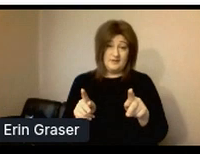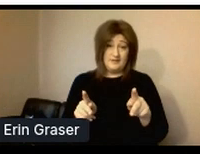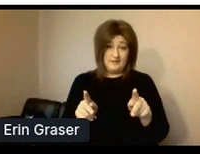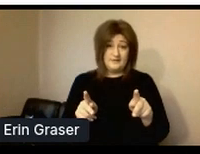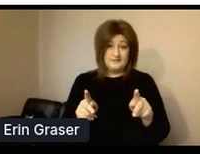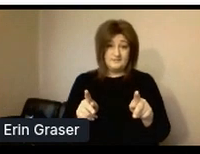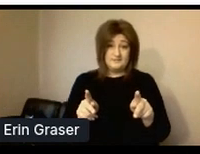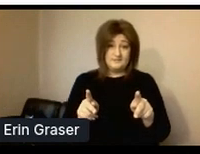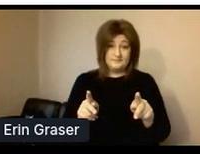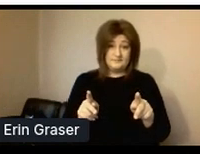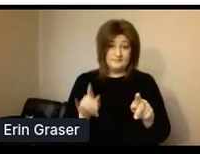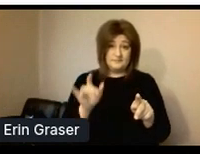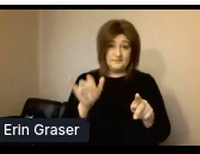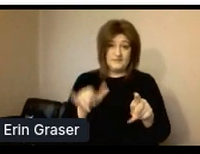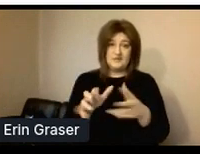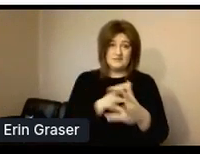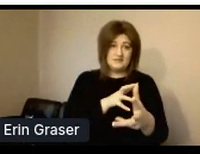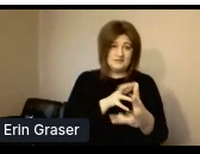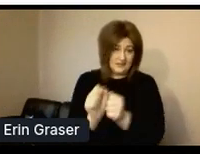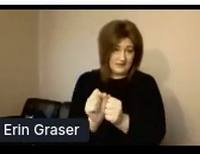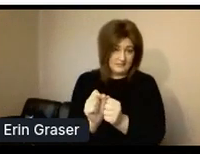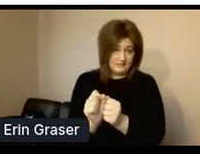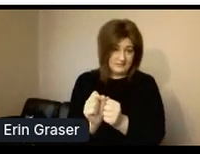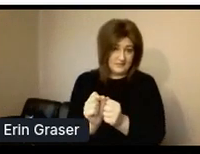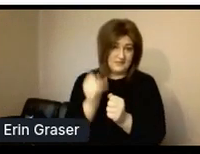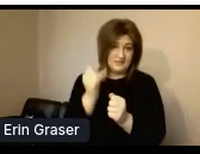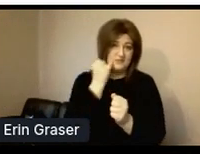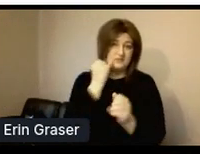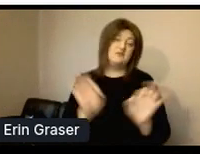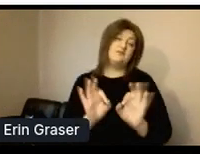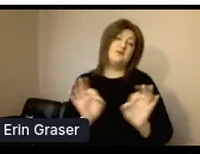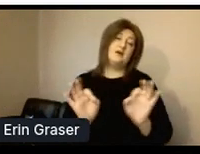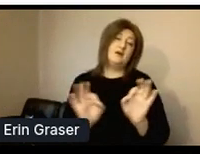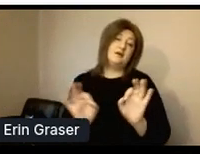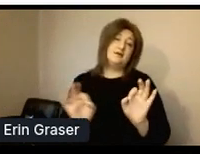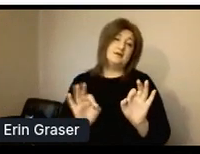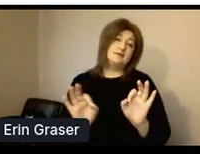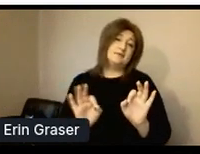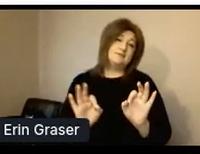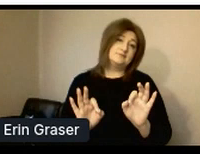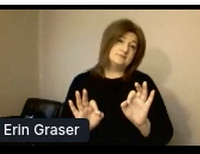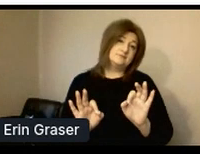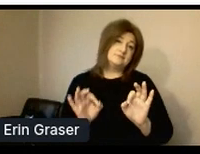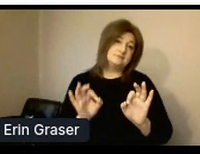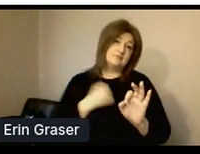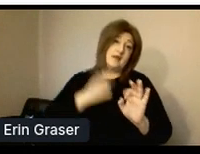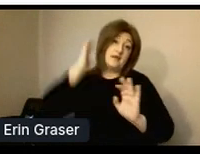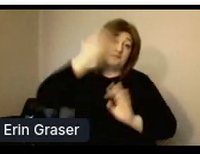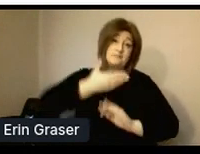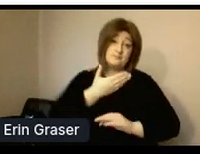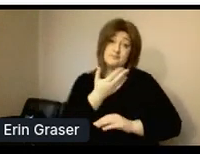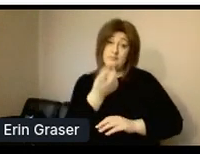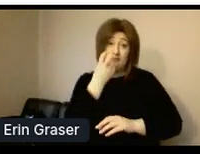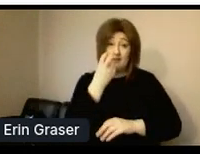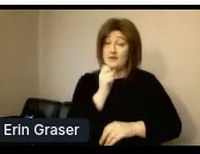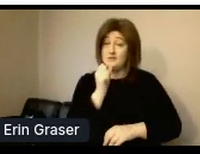It is damaging. To say that you are colorblind or to say that you are--